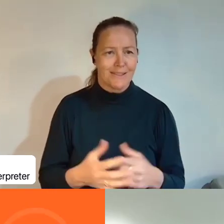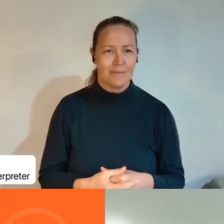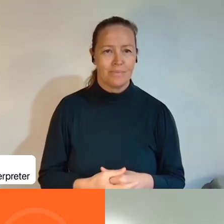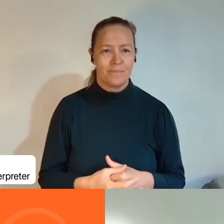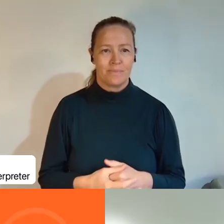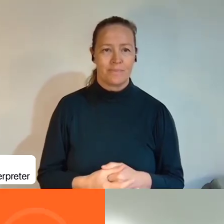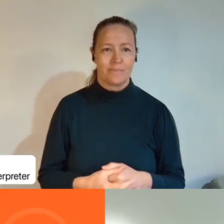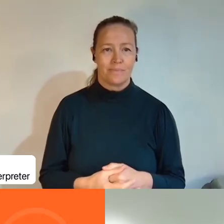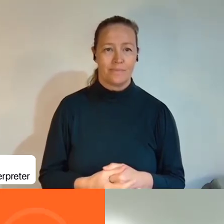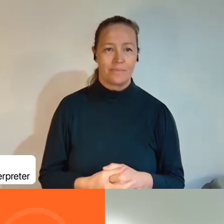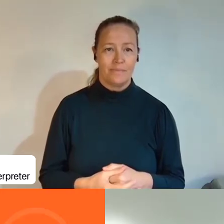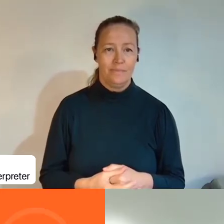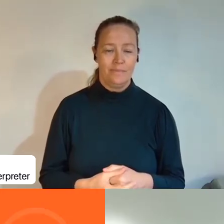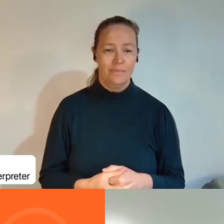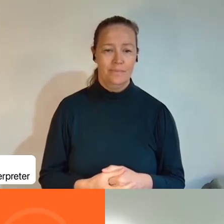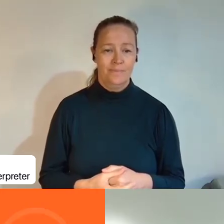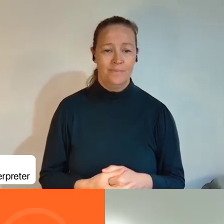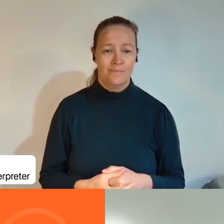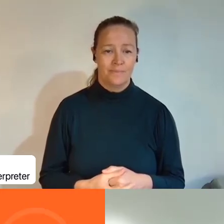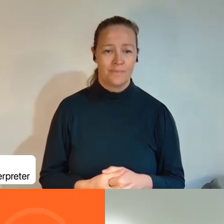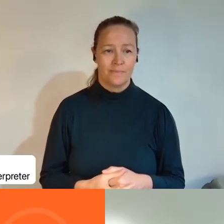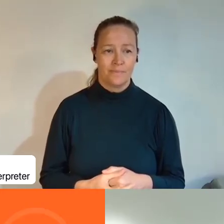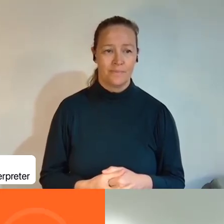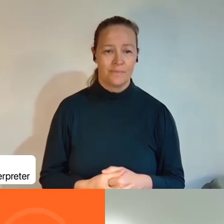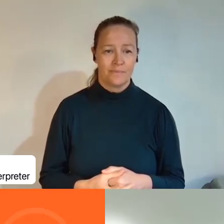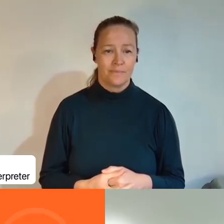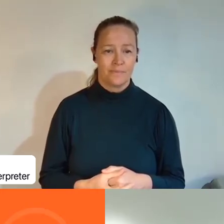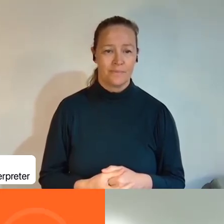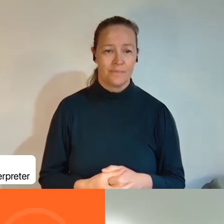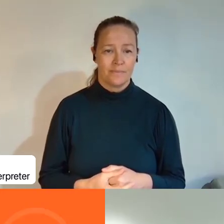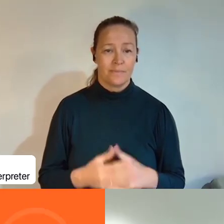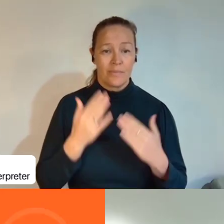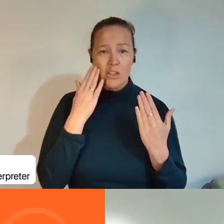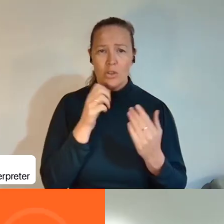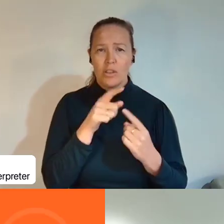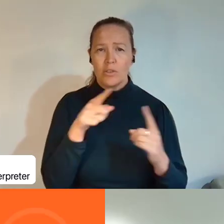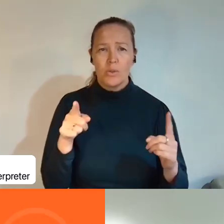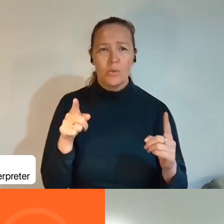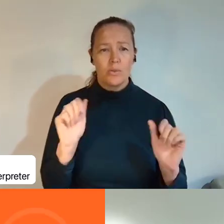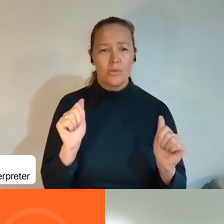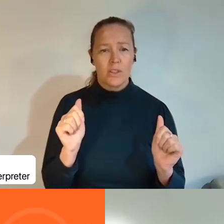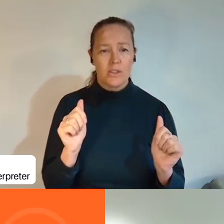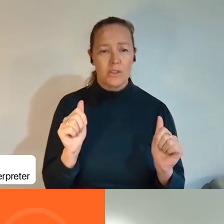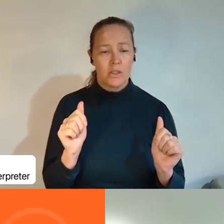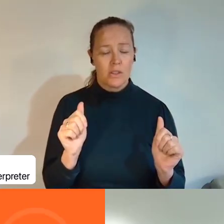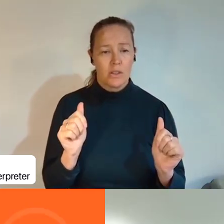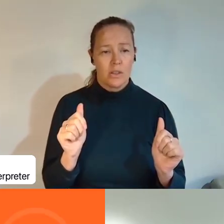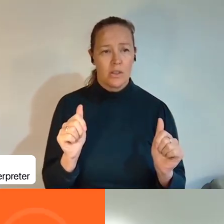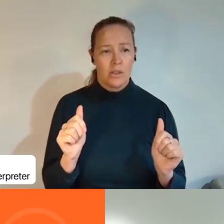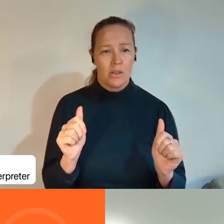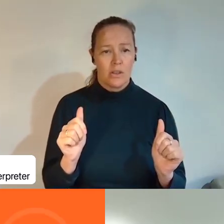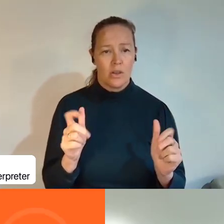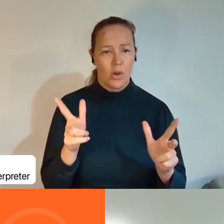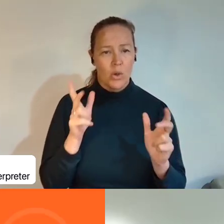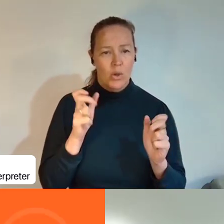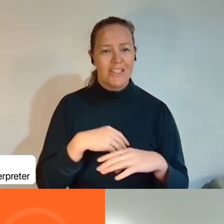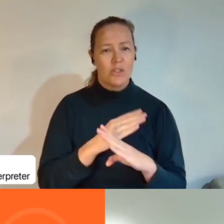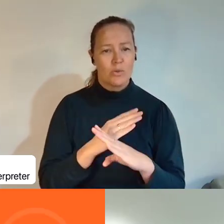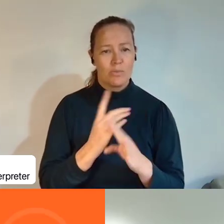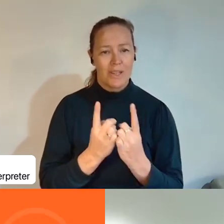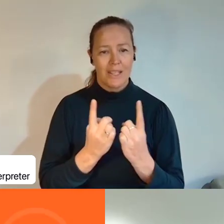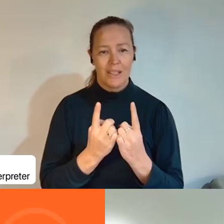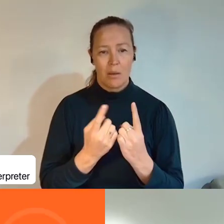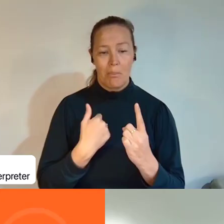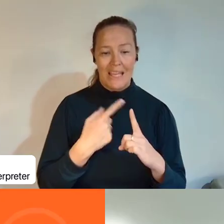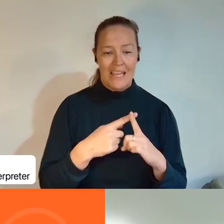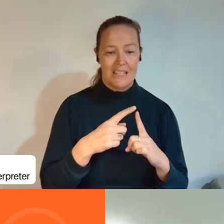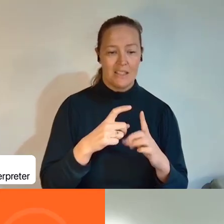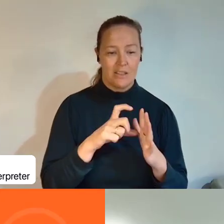Now, I don't know whether anyone here listened to a Zoom thing that myself and Dr Nicolina Newcombe